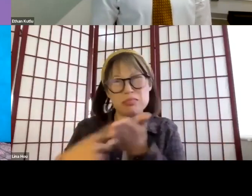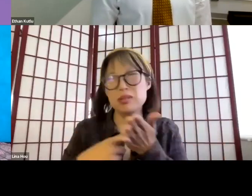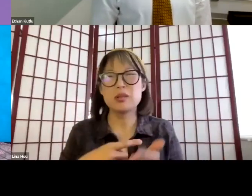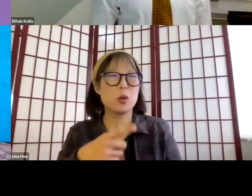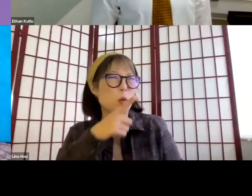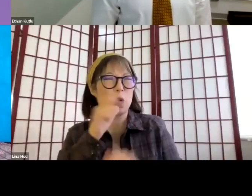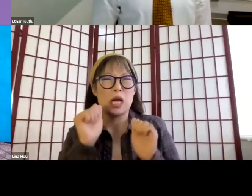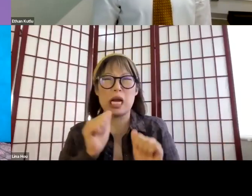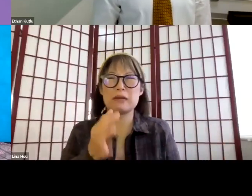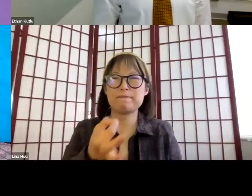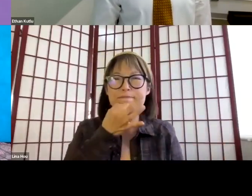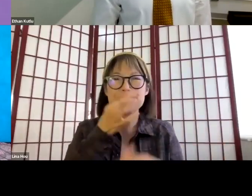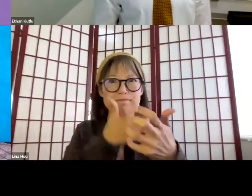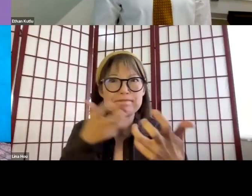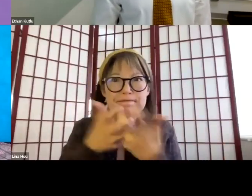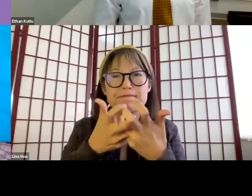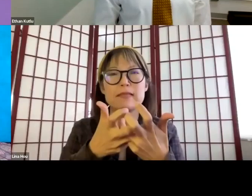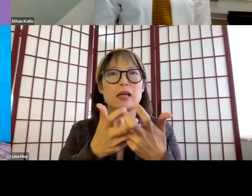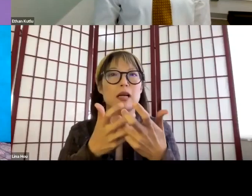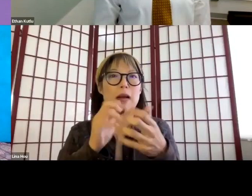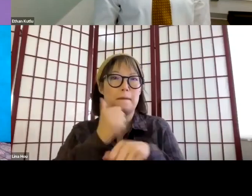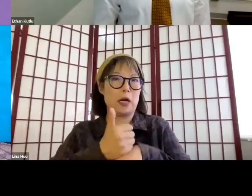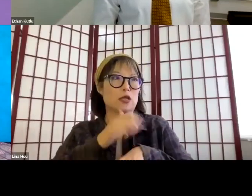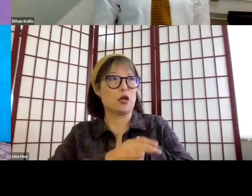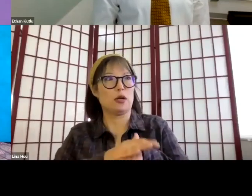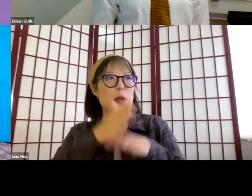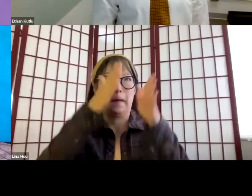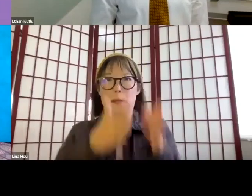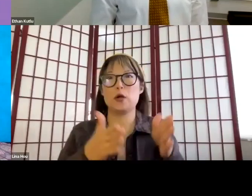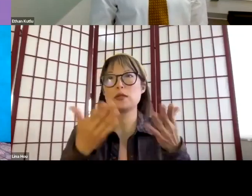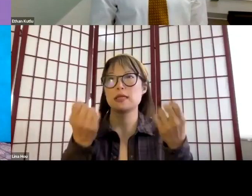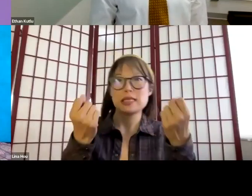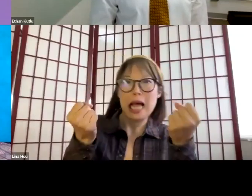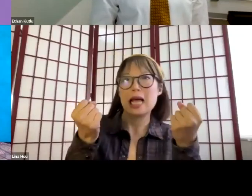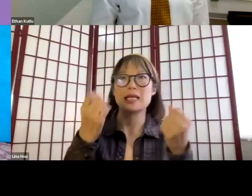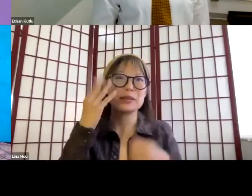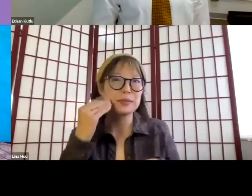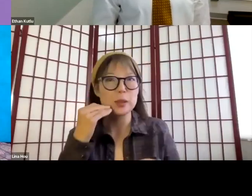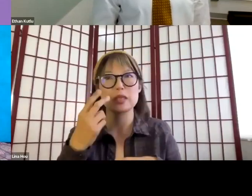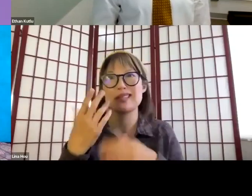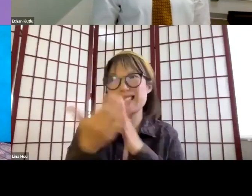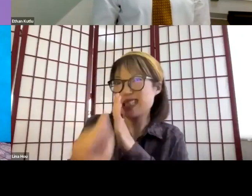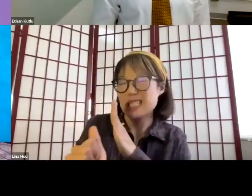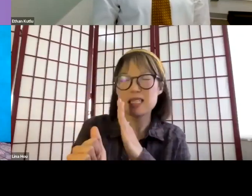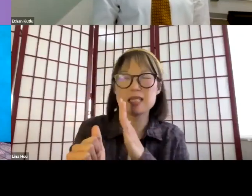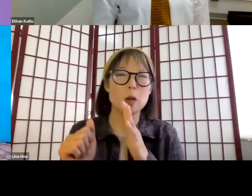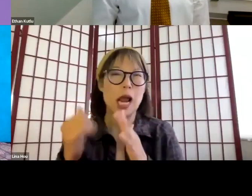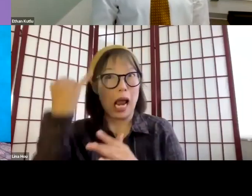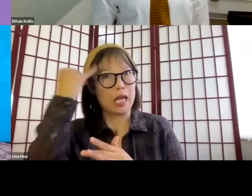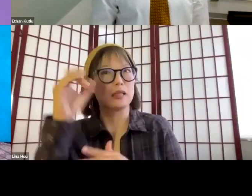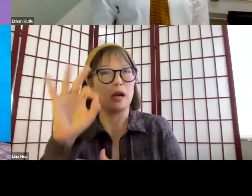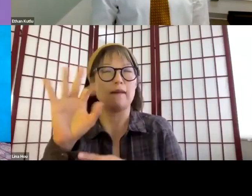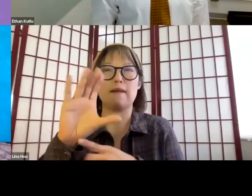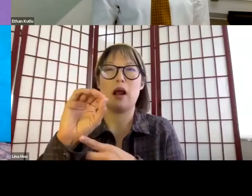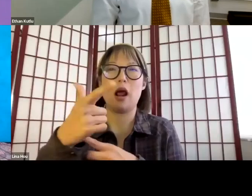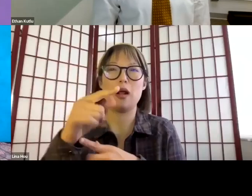is that we have talked for a long time about who is really good at accommodating or fitting a person who signs differently.